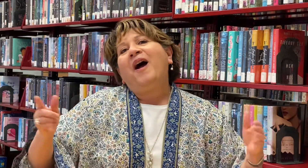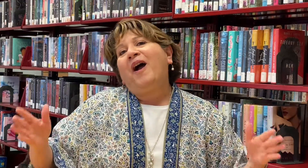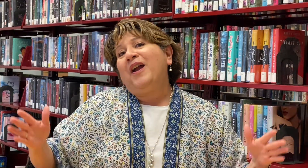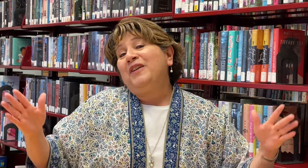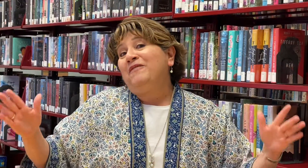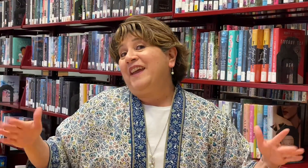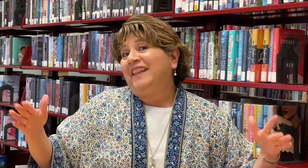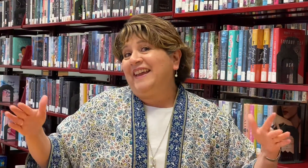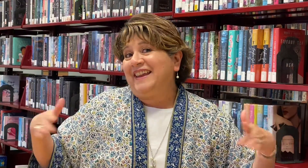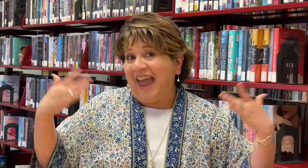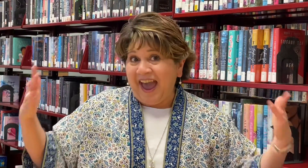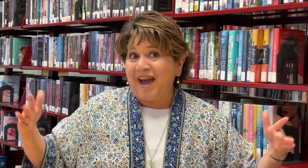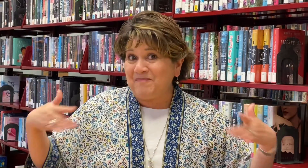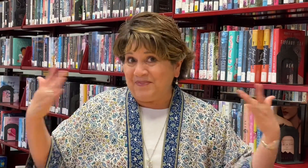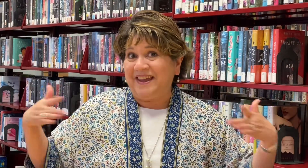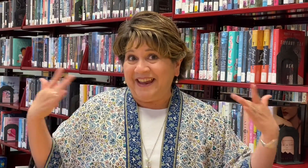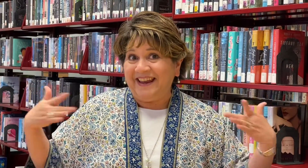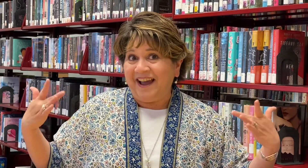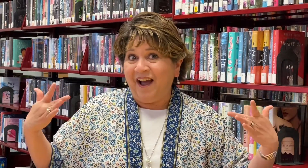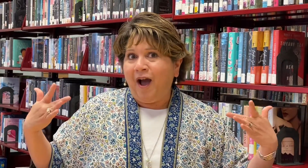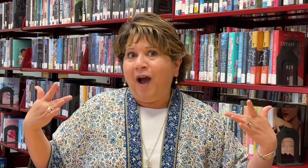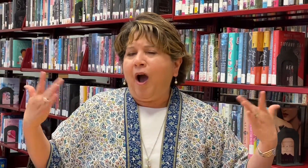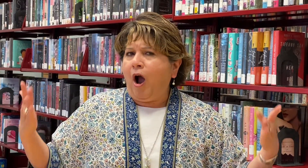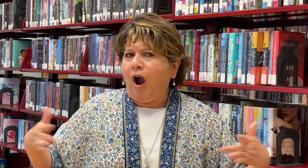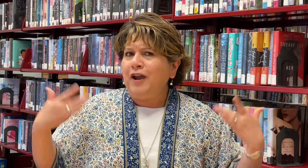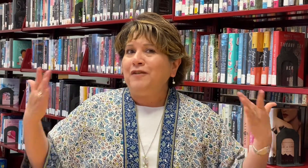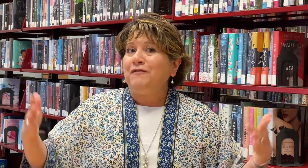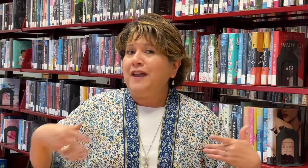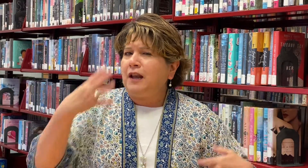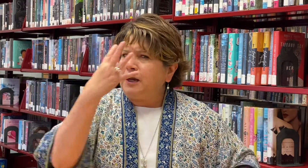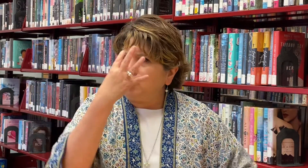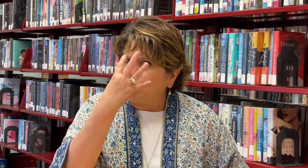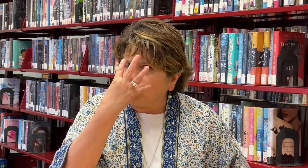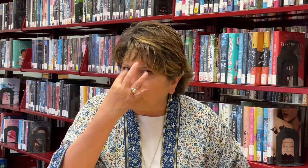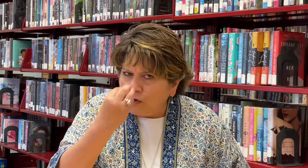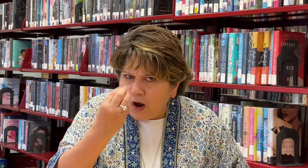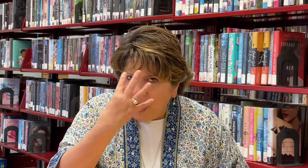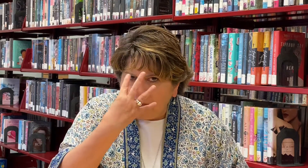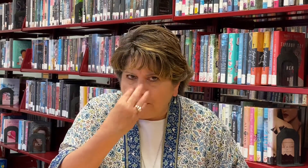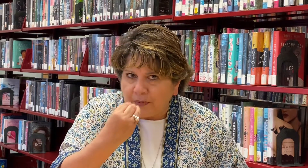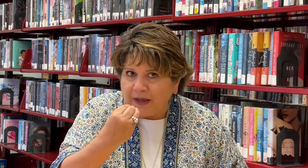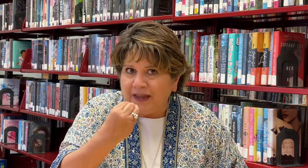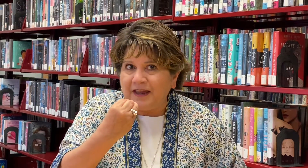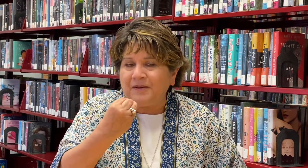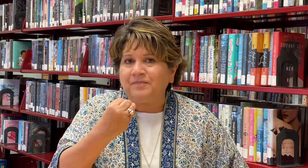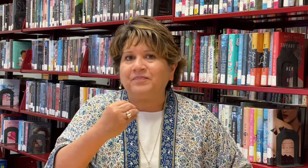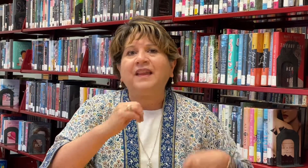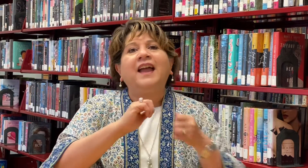Are you feeling happy? Are you feeling grumpy?